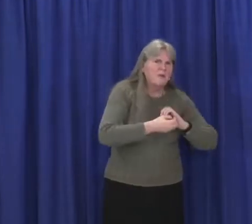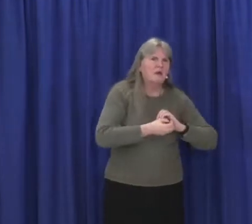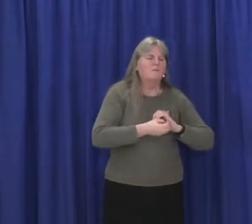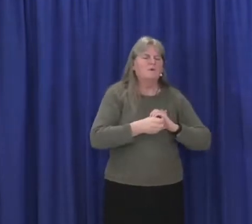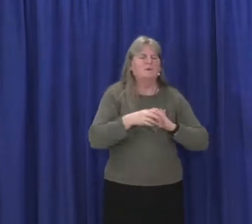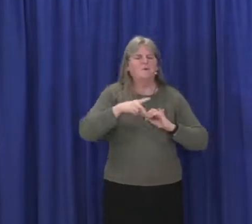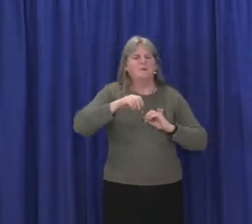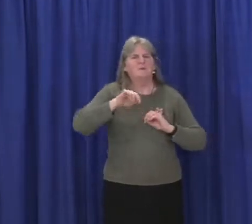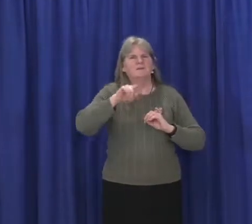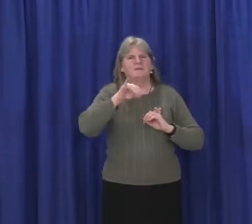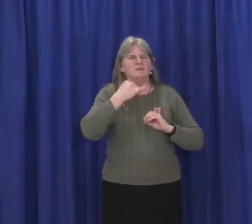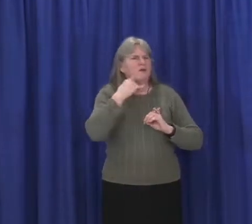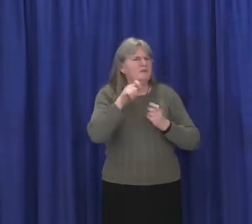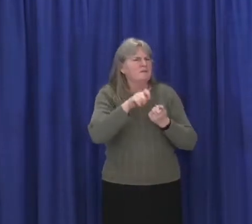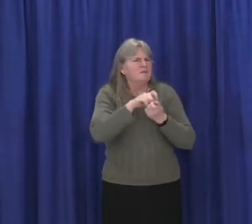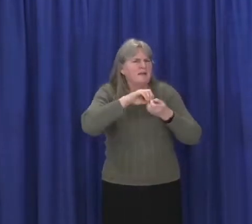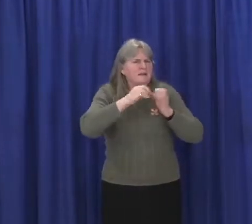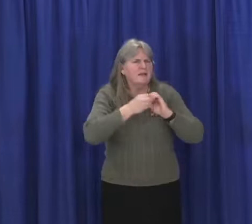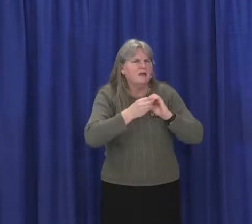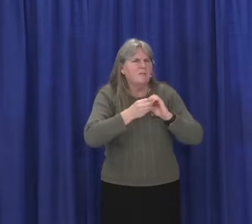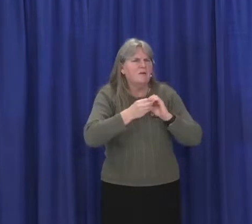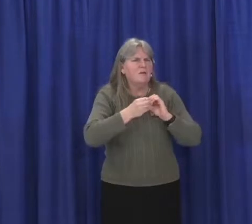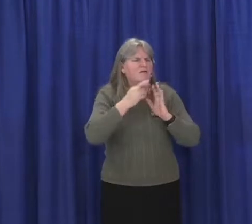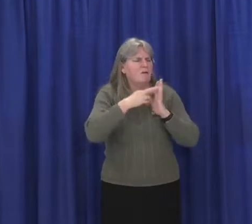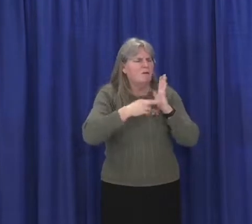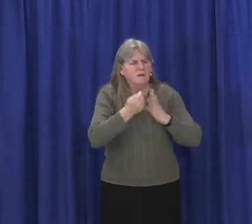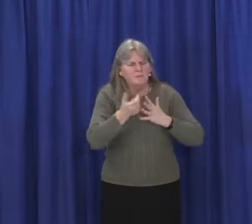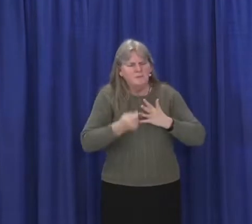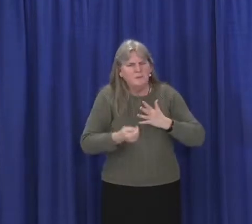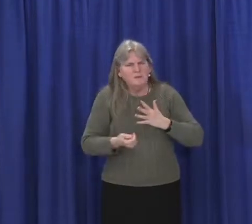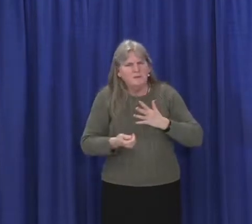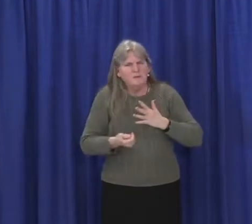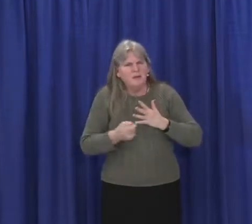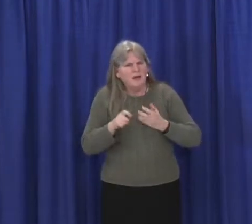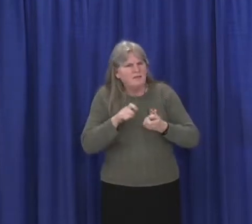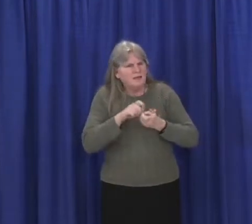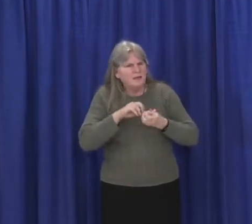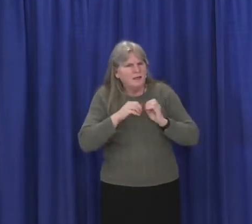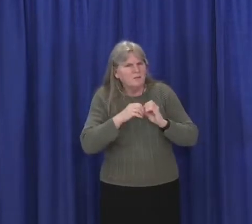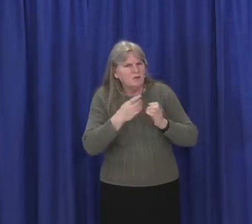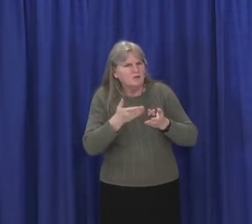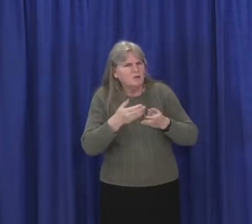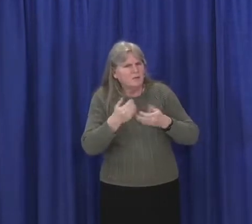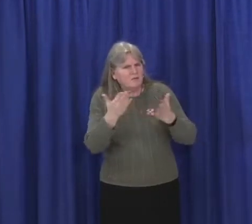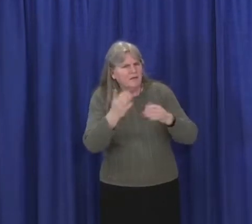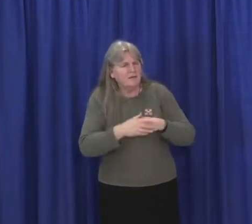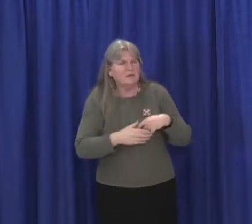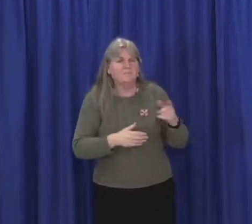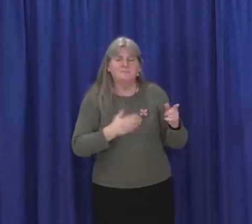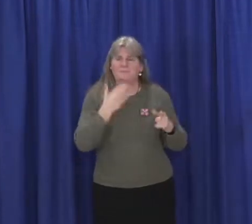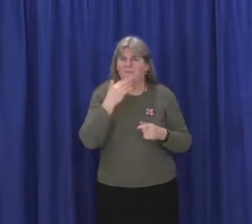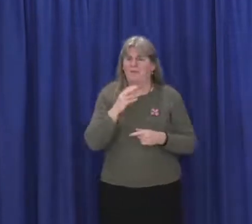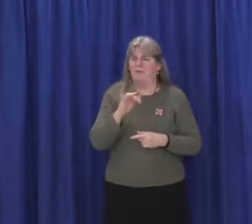to hit for some of these restrictions to be lifted? Thanks, Jackie. I think really to understand